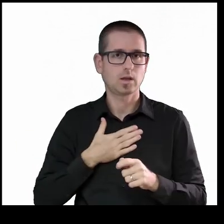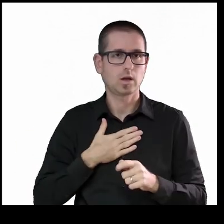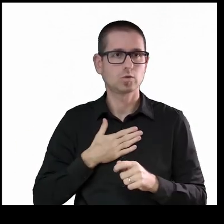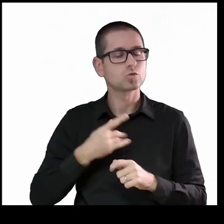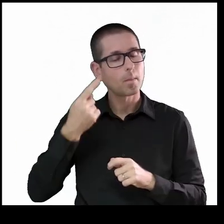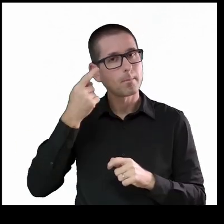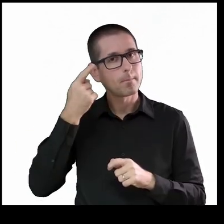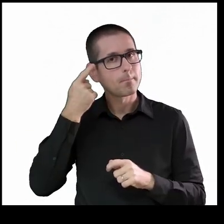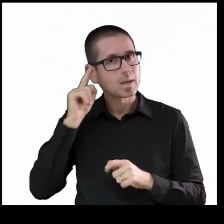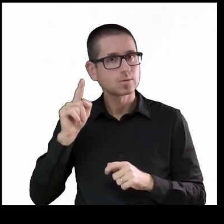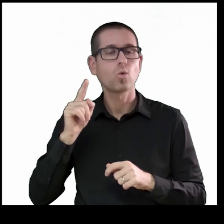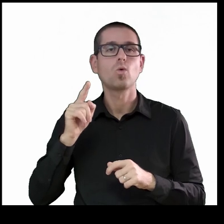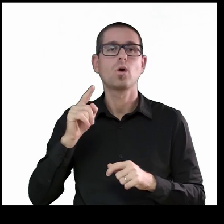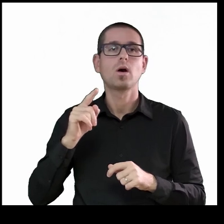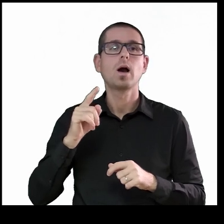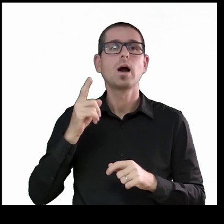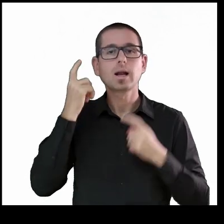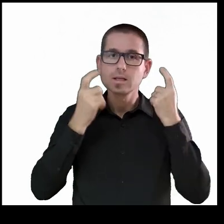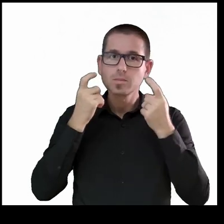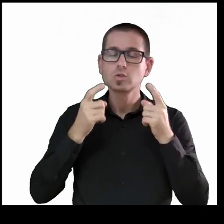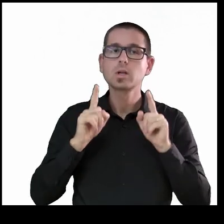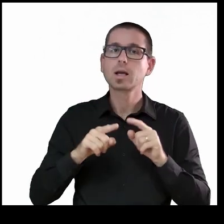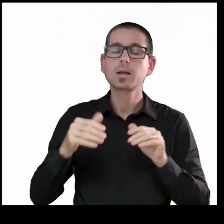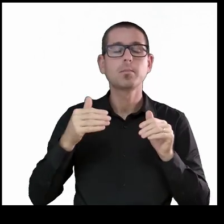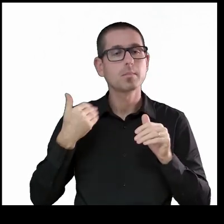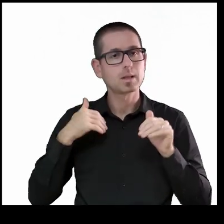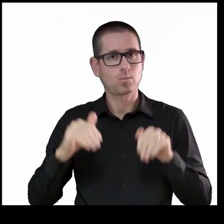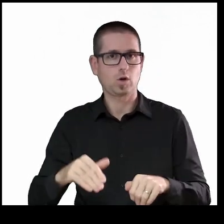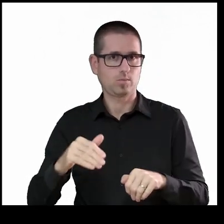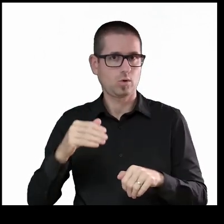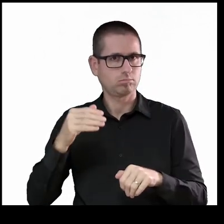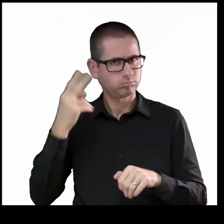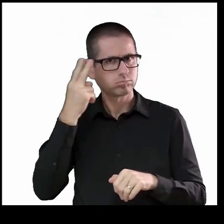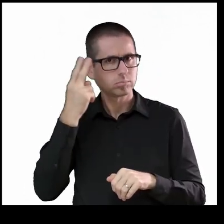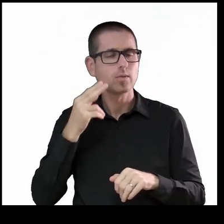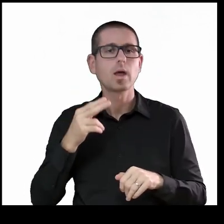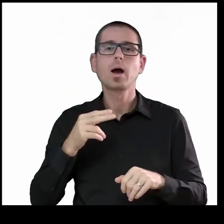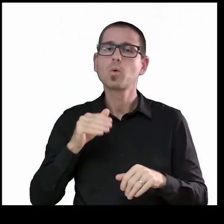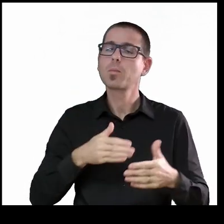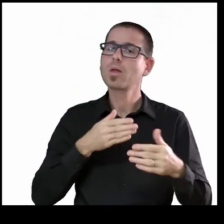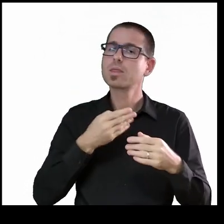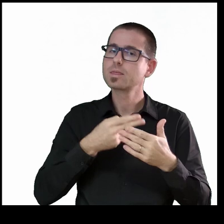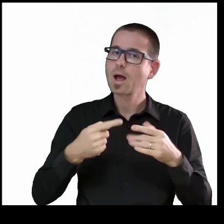and be aware that we must address the bachelor students at the math level,